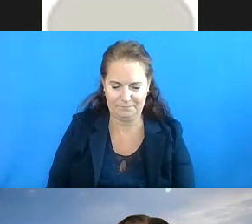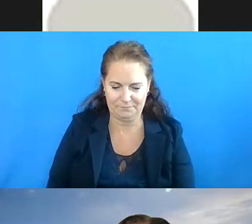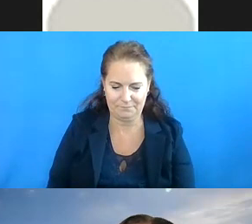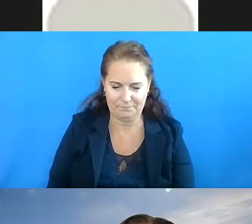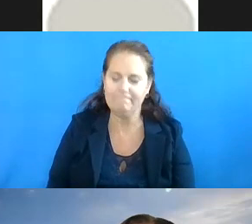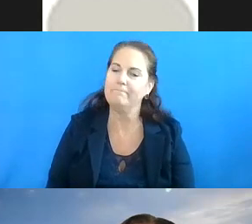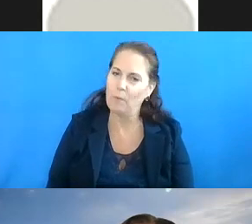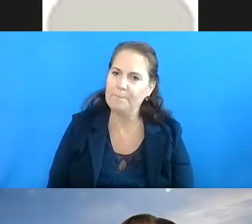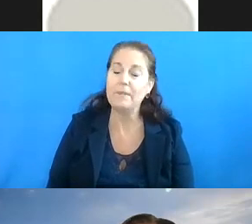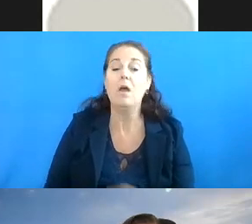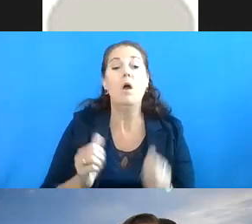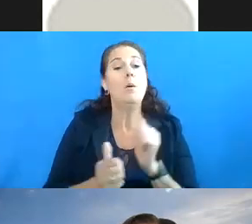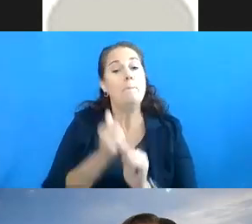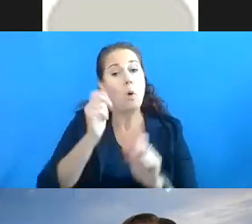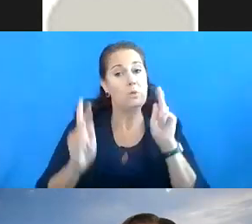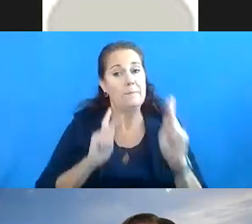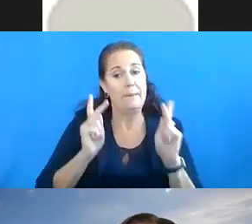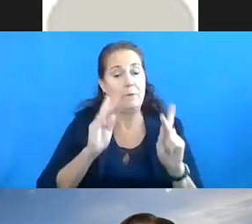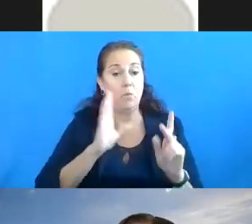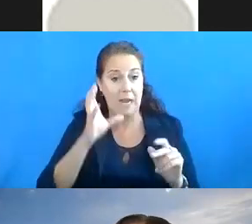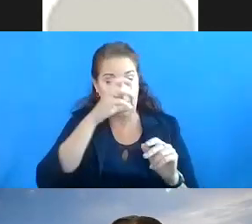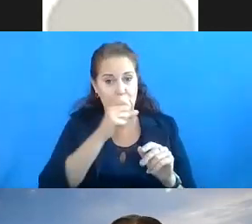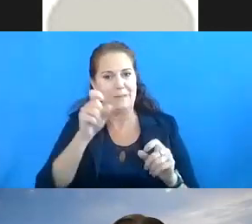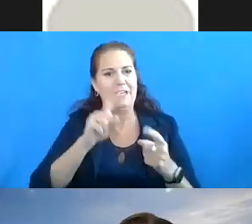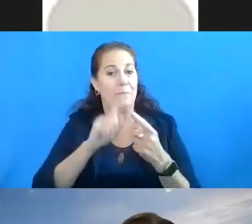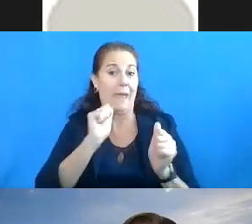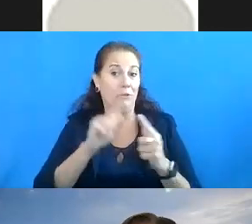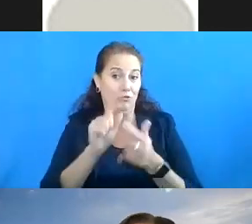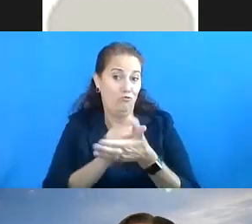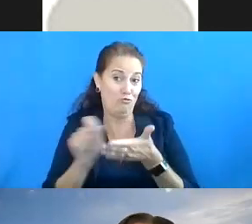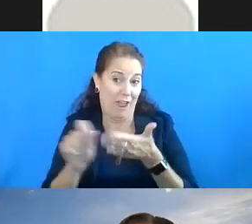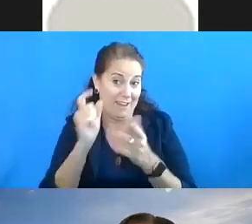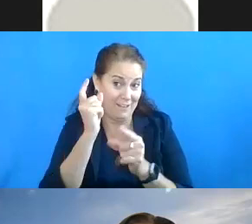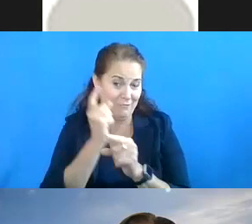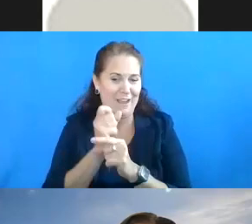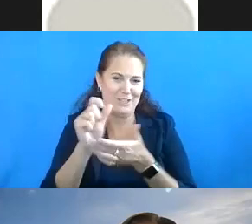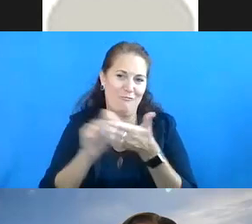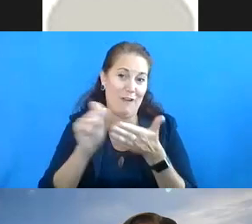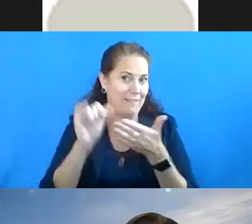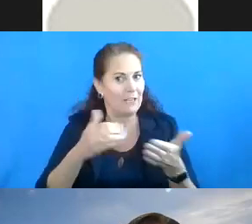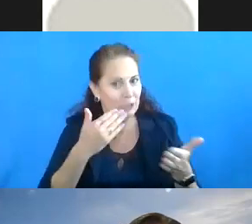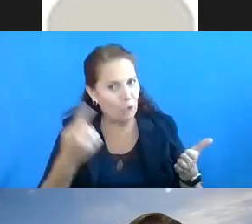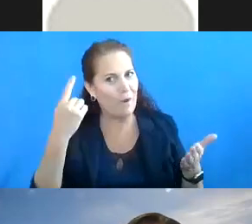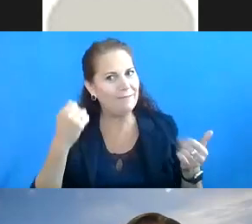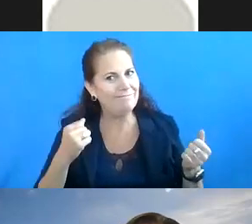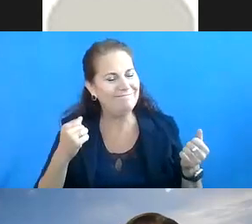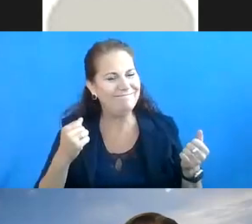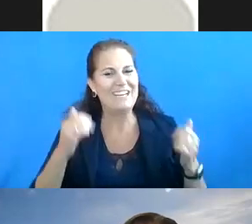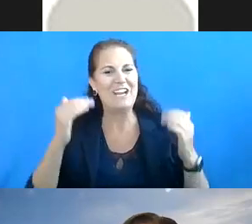Well, most people would assume you need to be able to write, so writing is a good one. We can move on to the next slide.